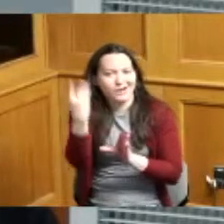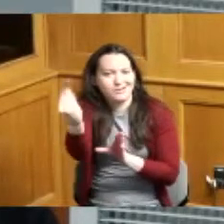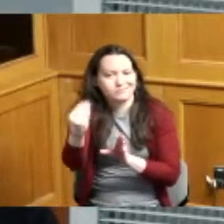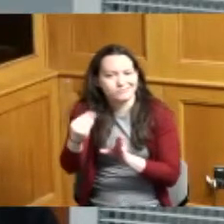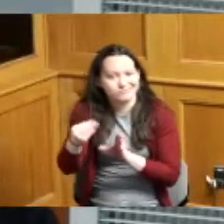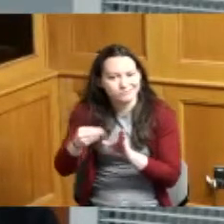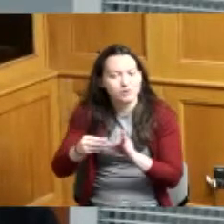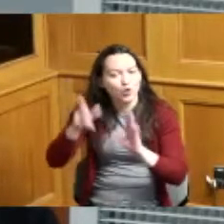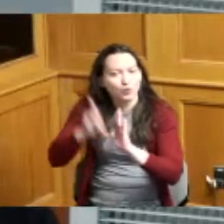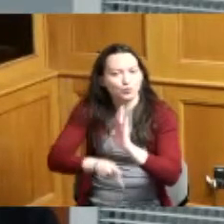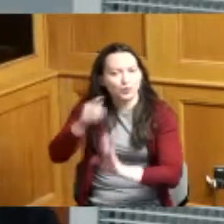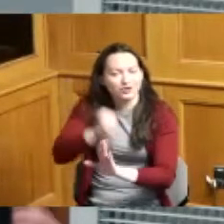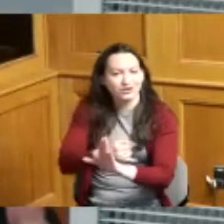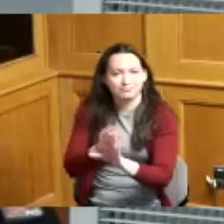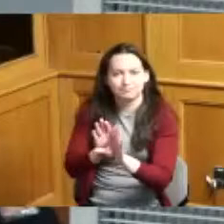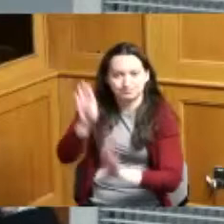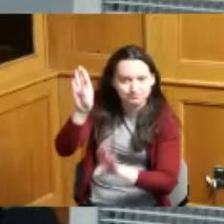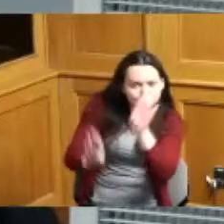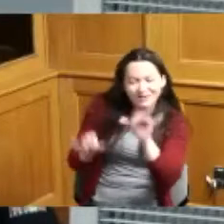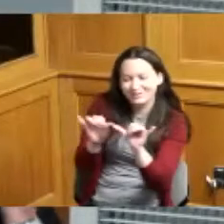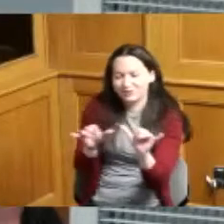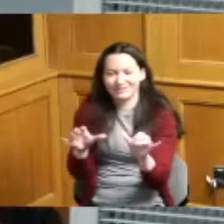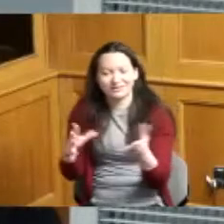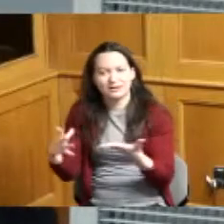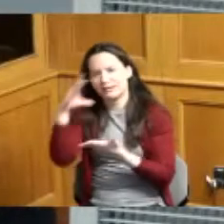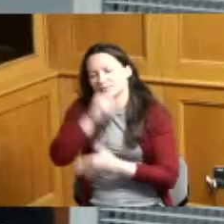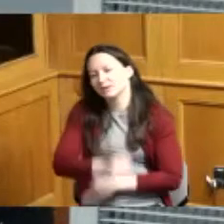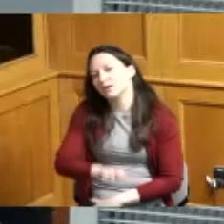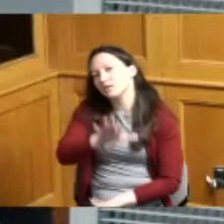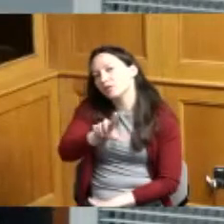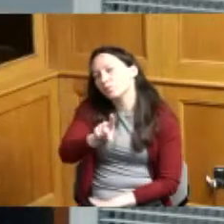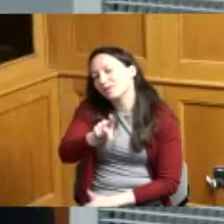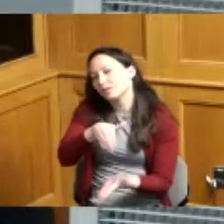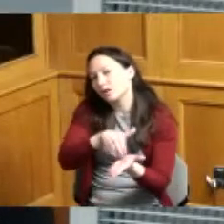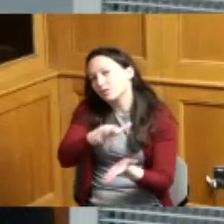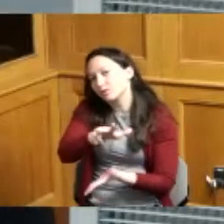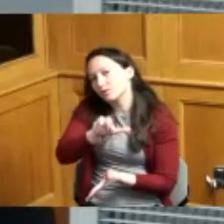this project out to bid Engineer's estimate is fifty one thousand three hundred and forty dollars